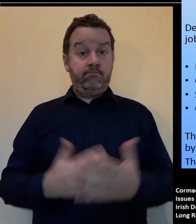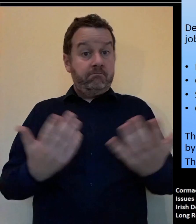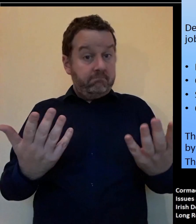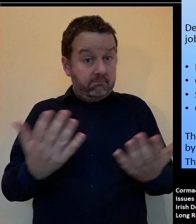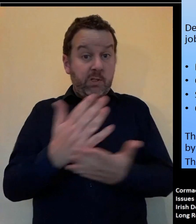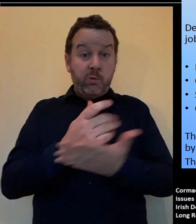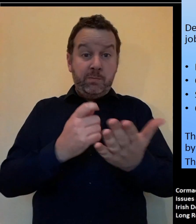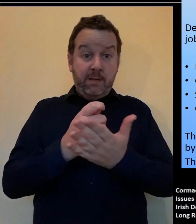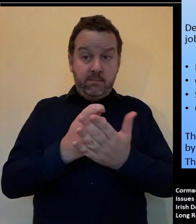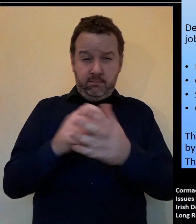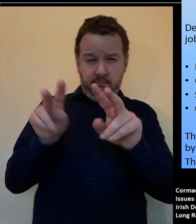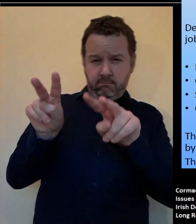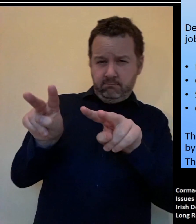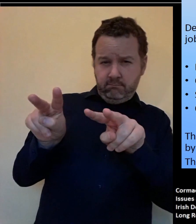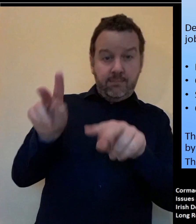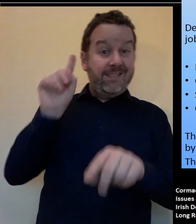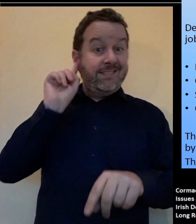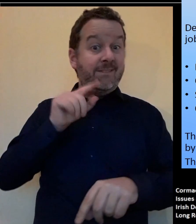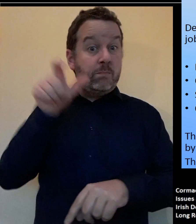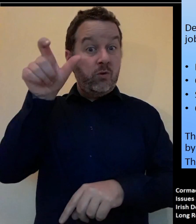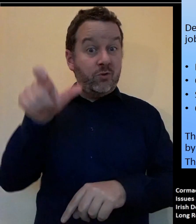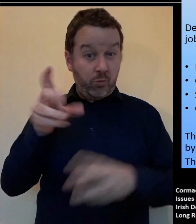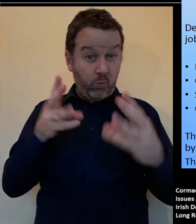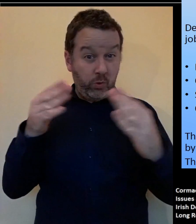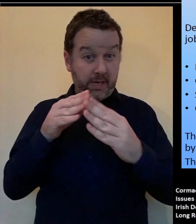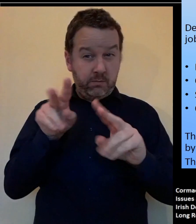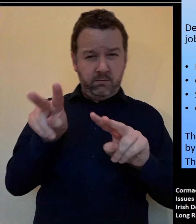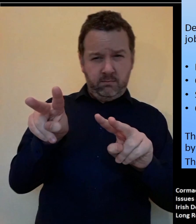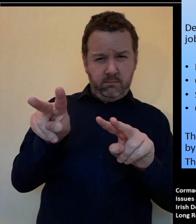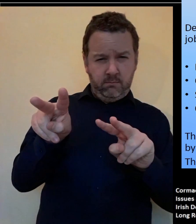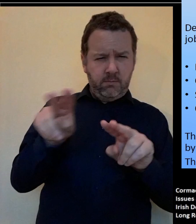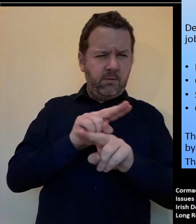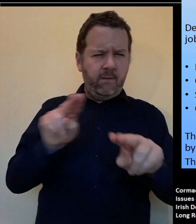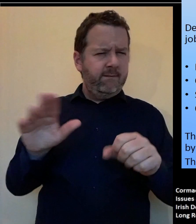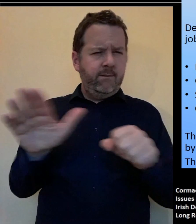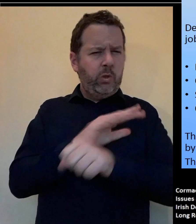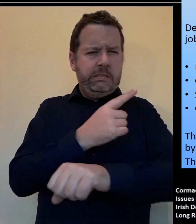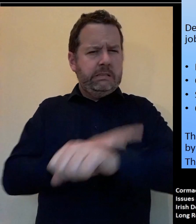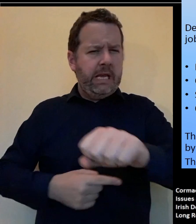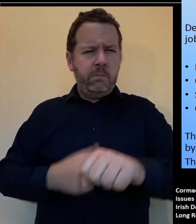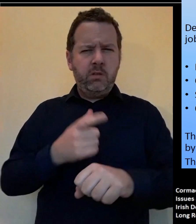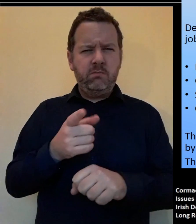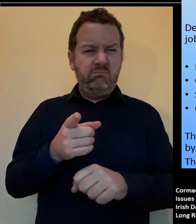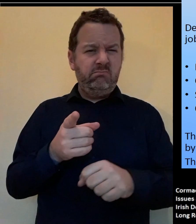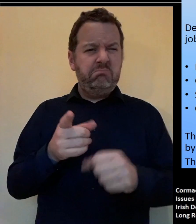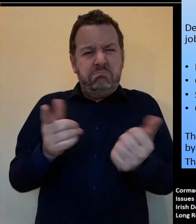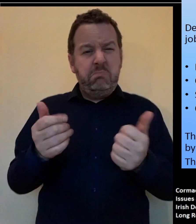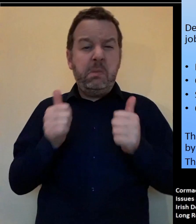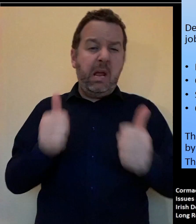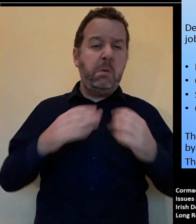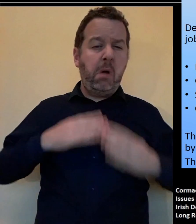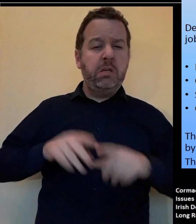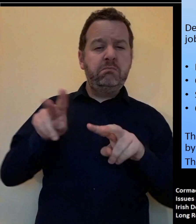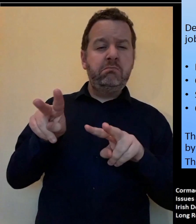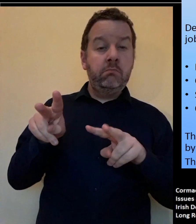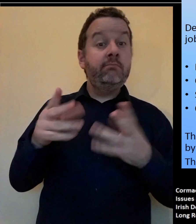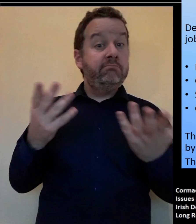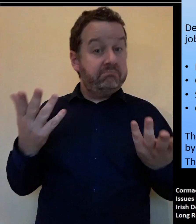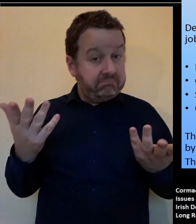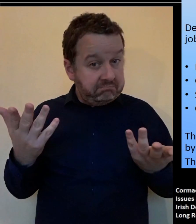That deaf inmates may not have been viewed as fully 'disabled', and sometimes as able-bodied,